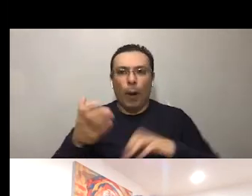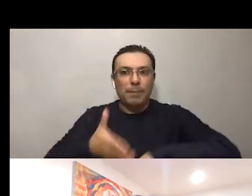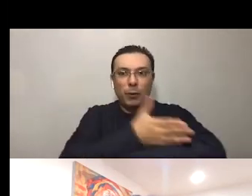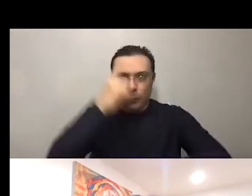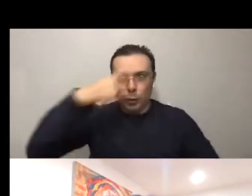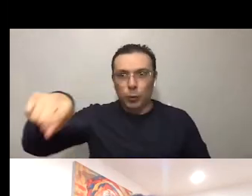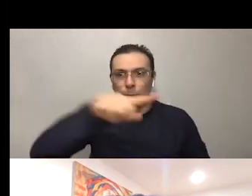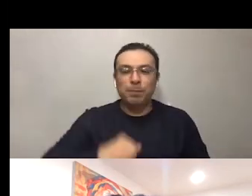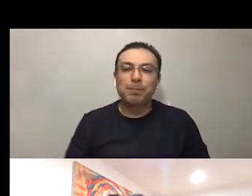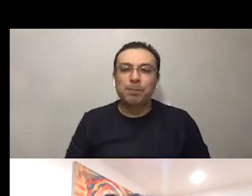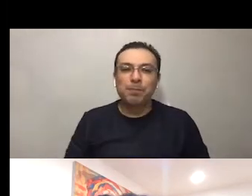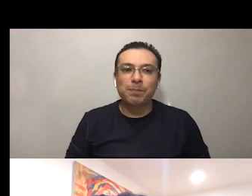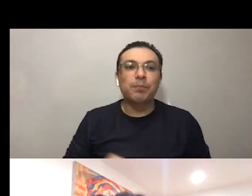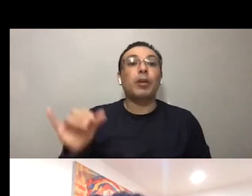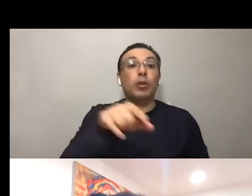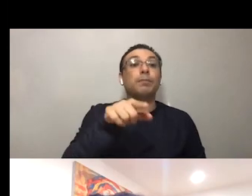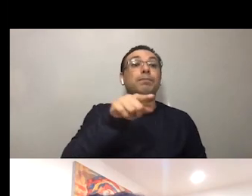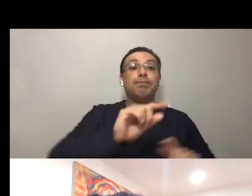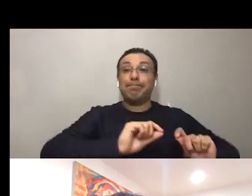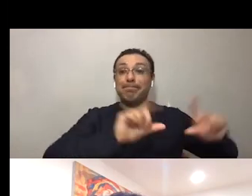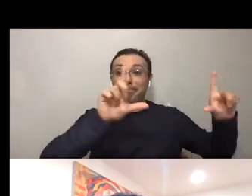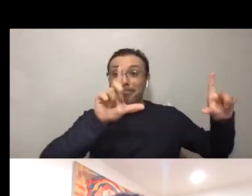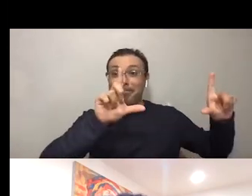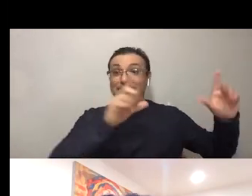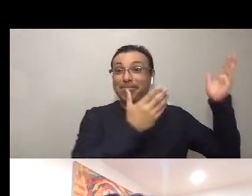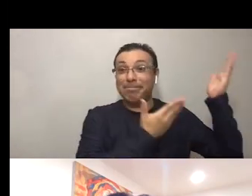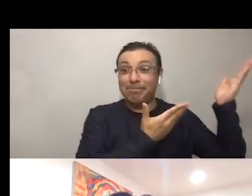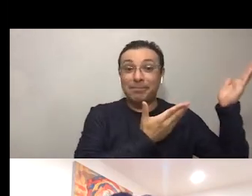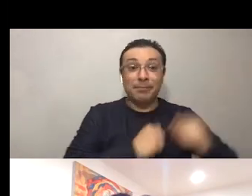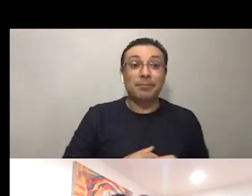And the way that we—and to help you with that effort, we have put together a short list of